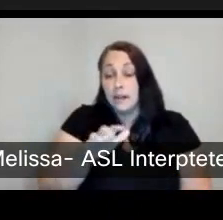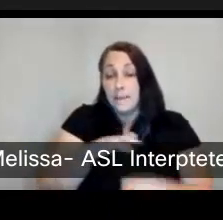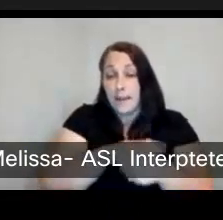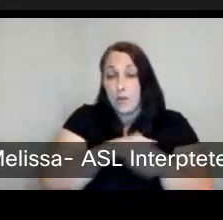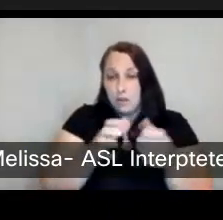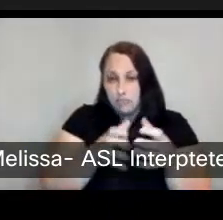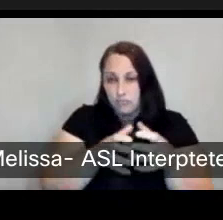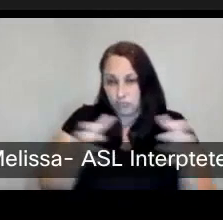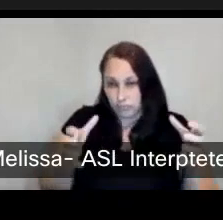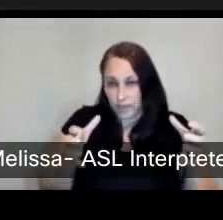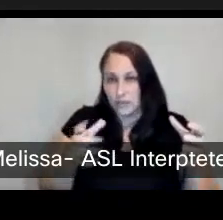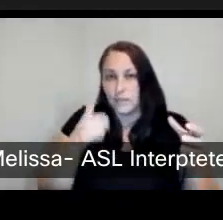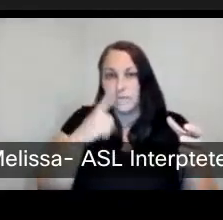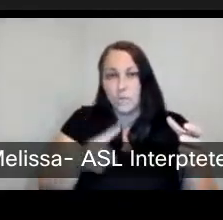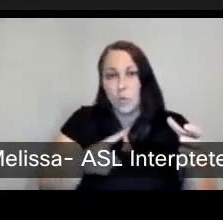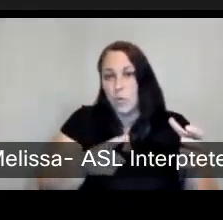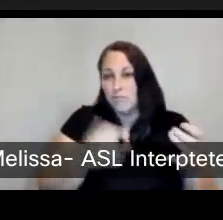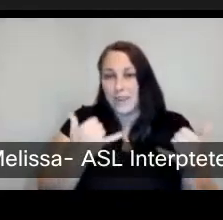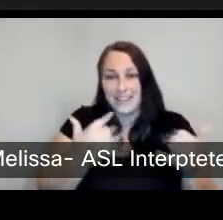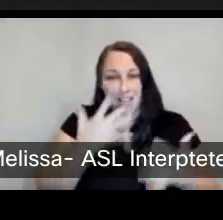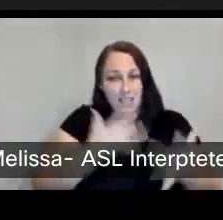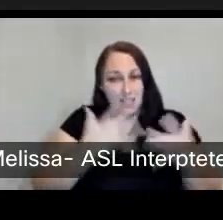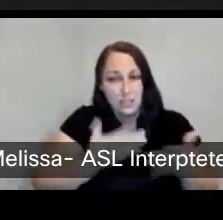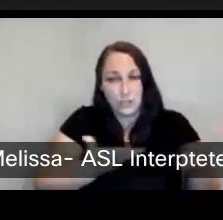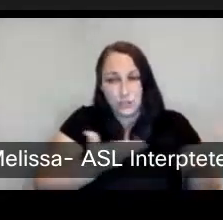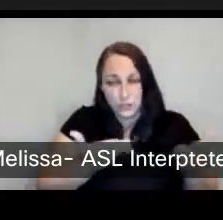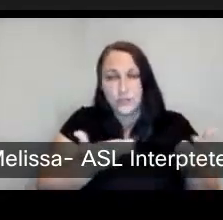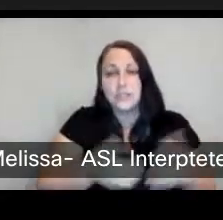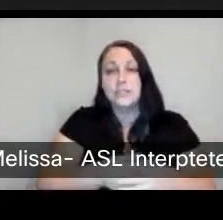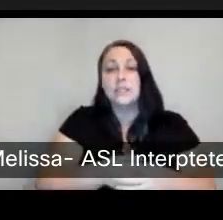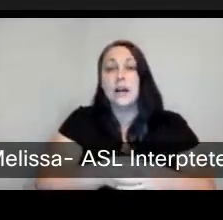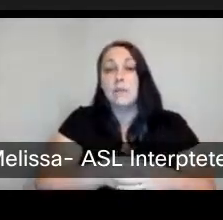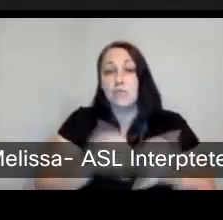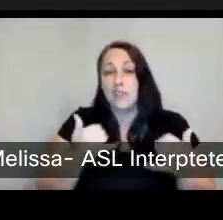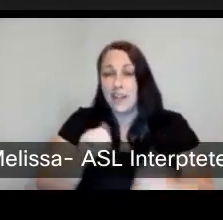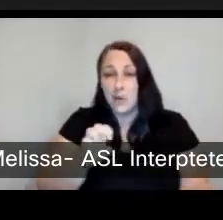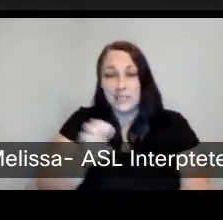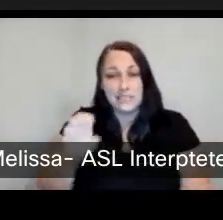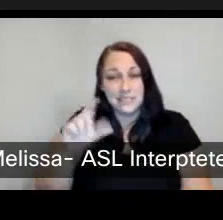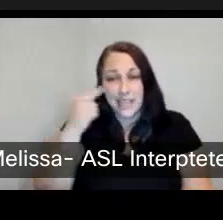um there's no bus slide running on East Capitol on the west side of the Anacostia River so that